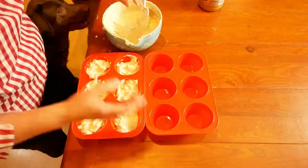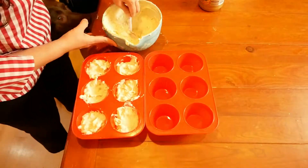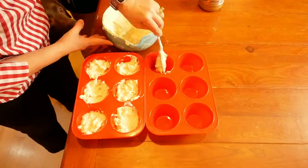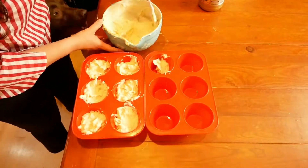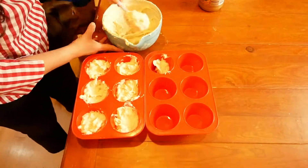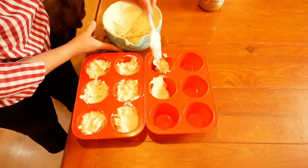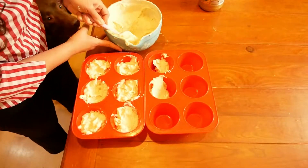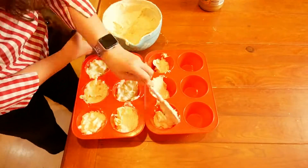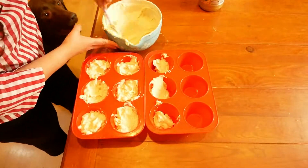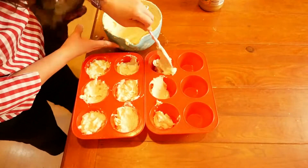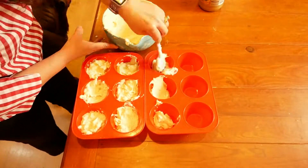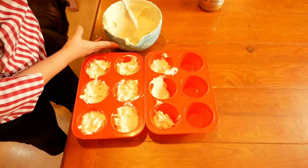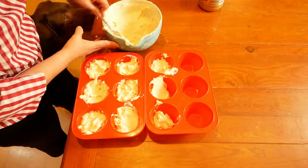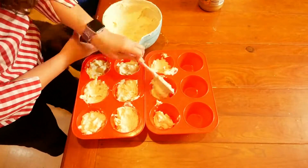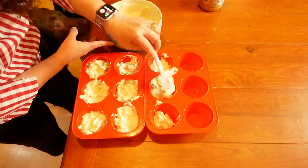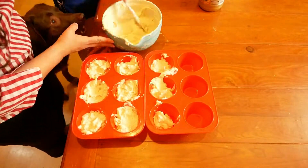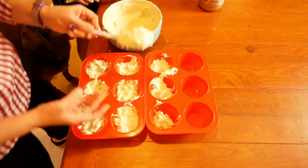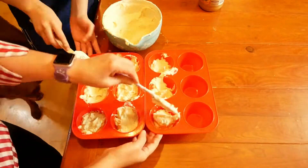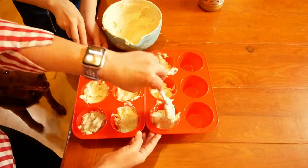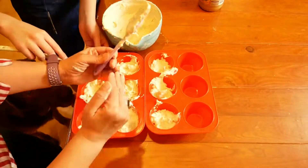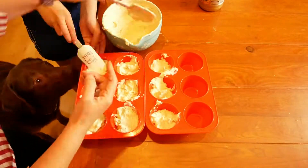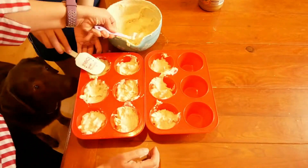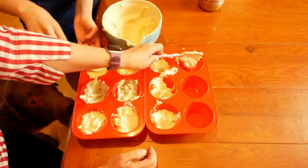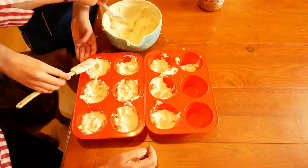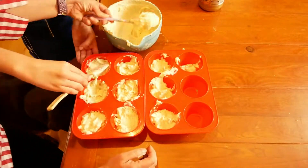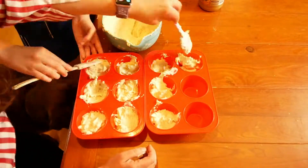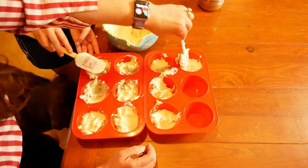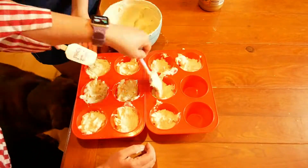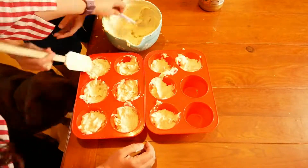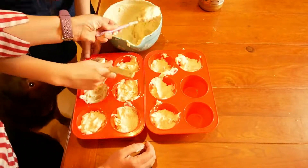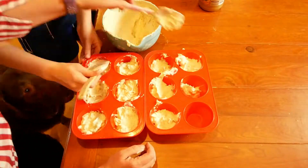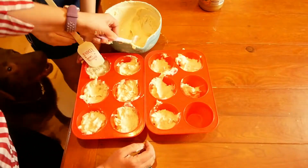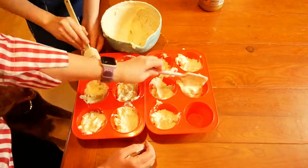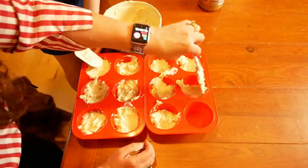i bought on amazon film up the only thing you can see Tex is pretty excited the only thing i would